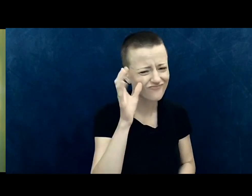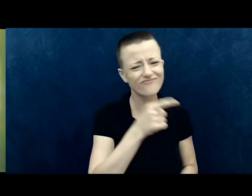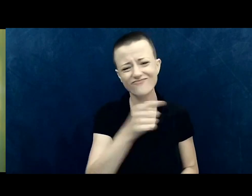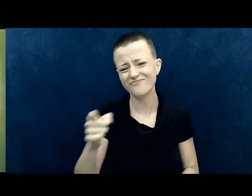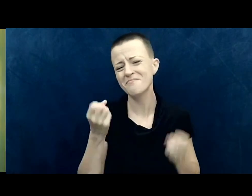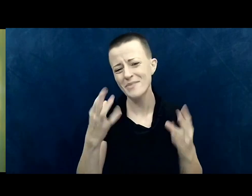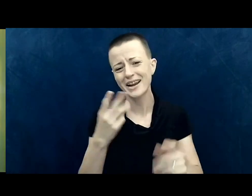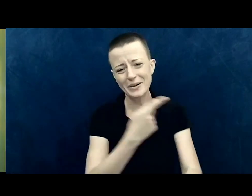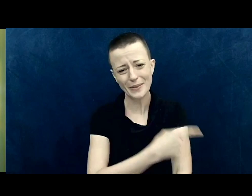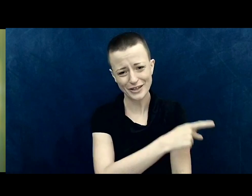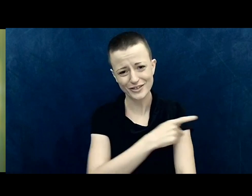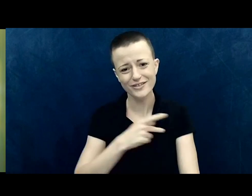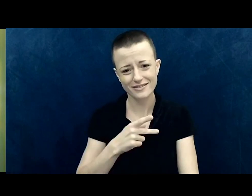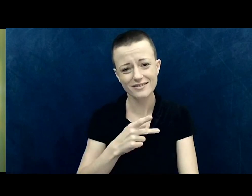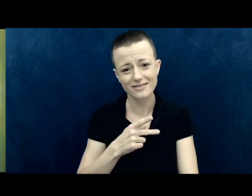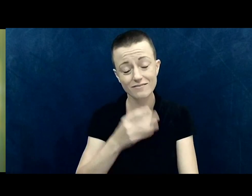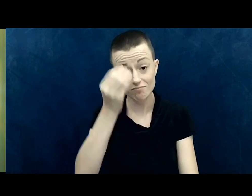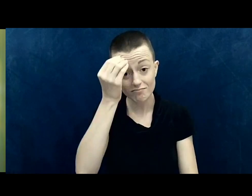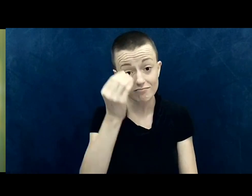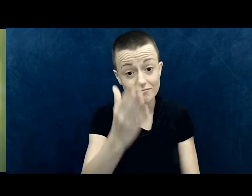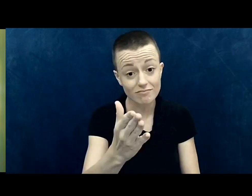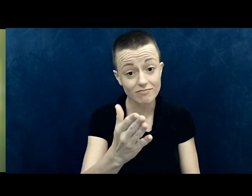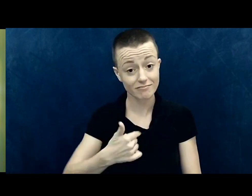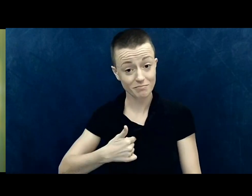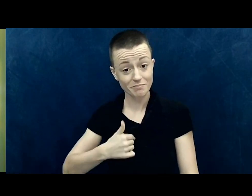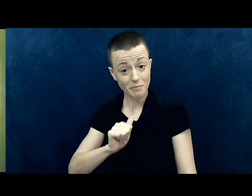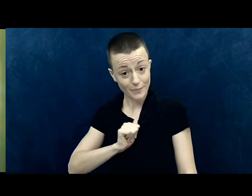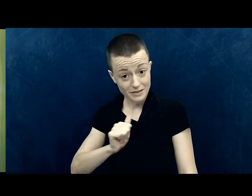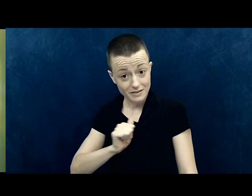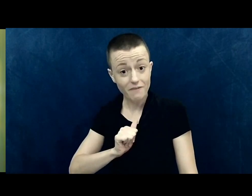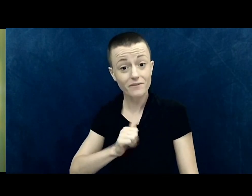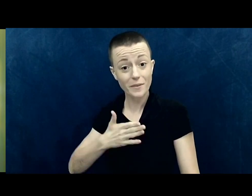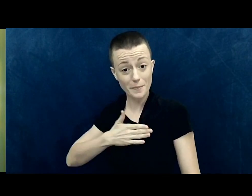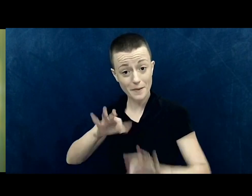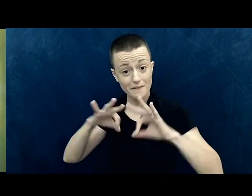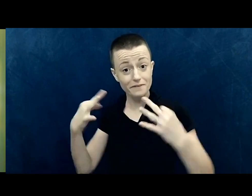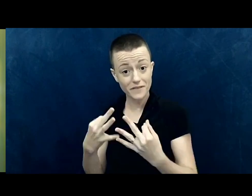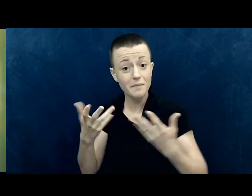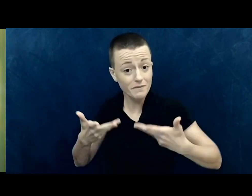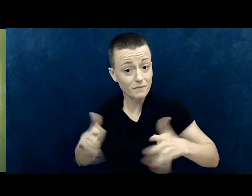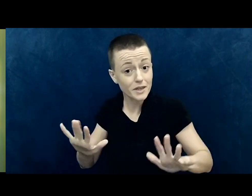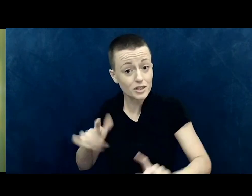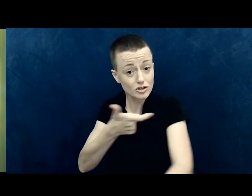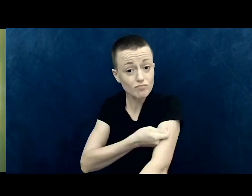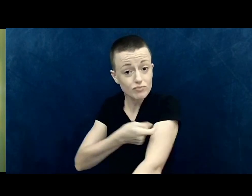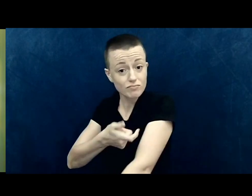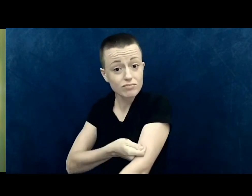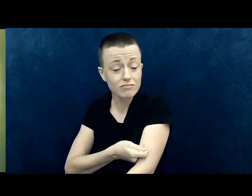My family and I have all been vaccinated. I want to help you protect yourself and your family.